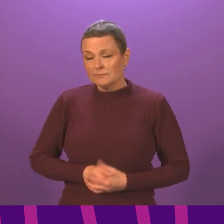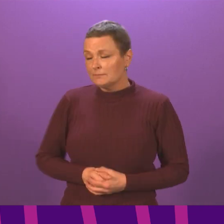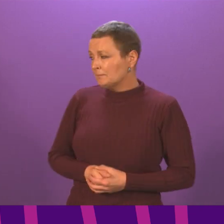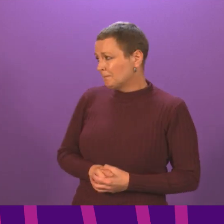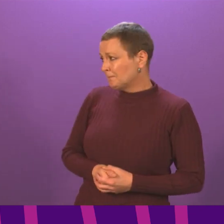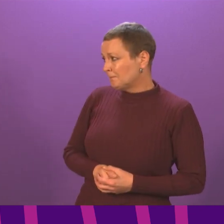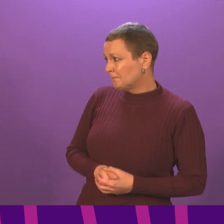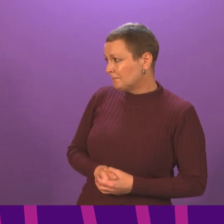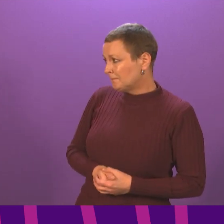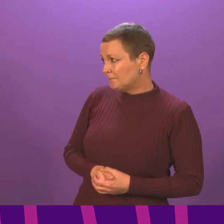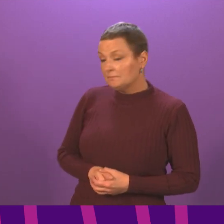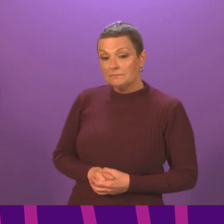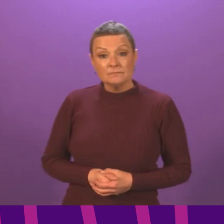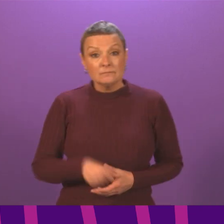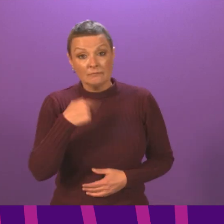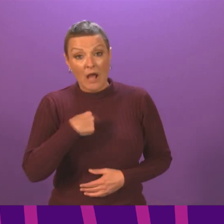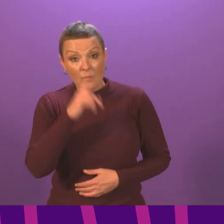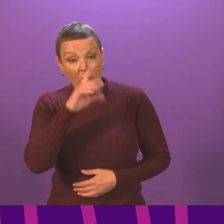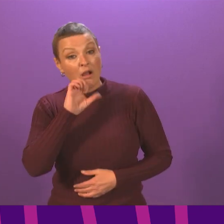Jeane Freeman: The commitment that I can give is that I will